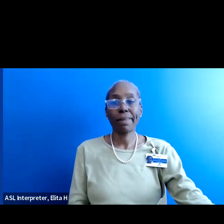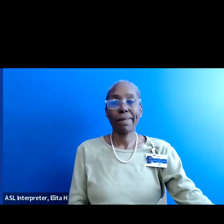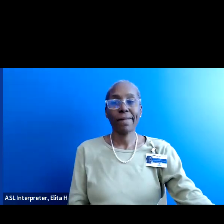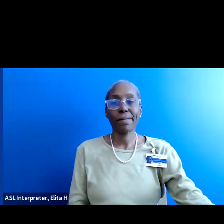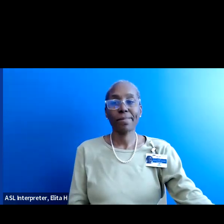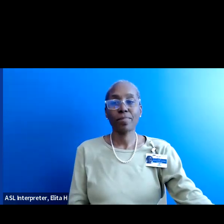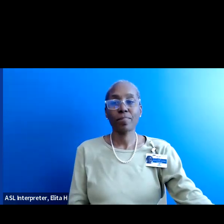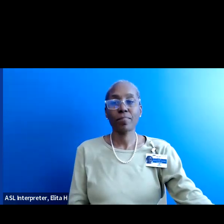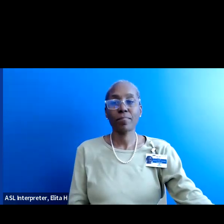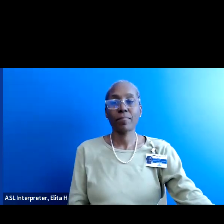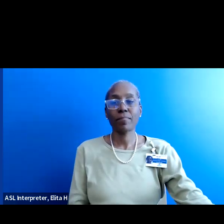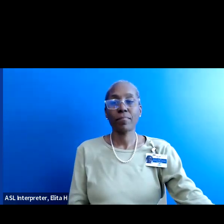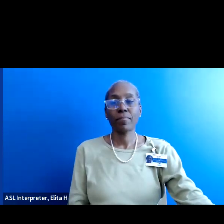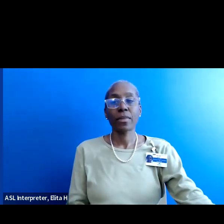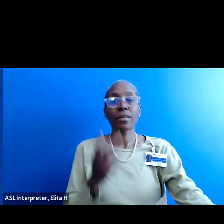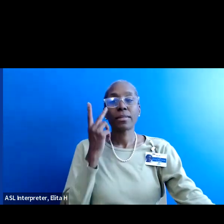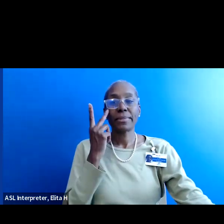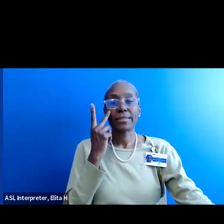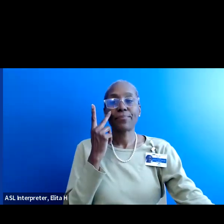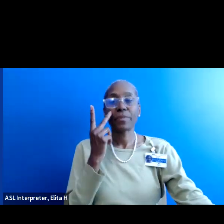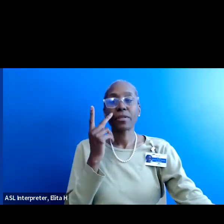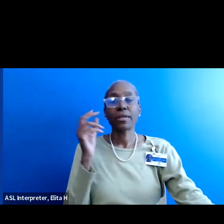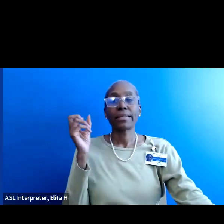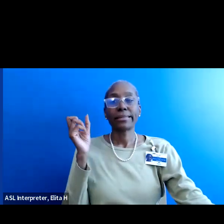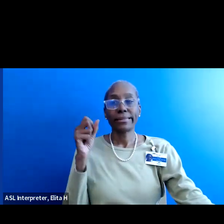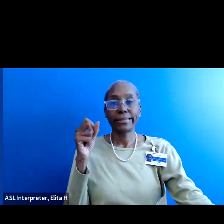Let's see. Yes, another question.